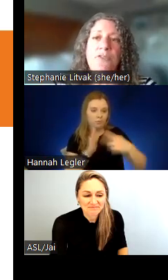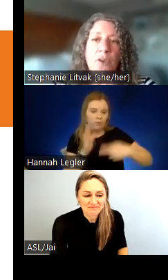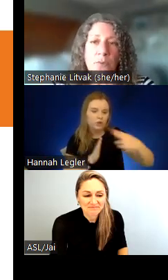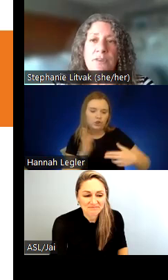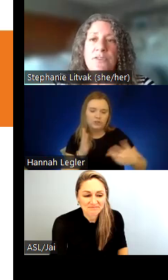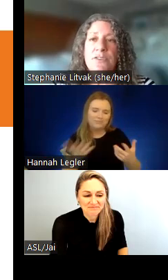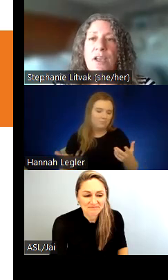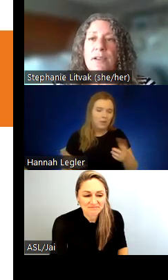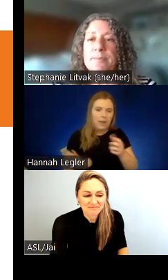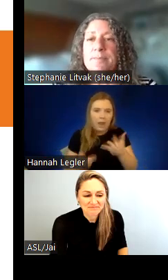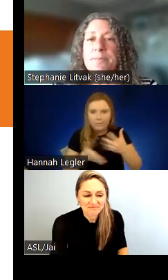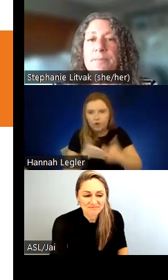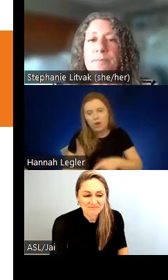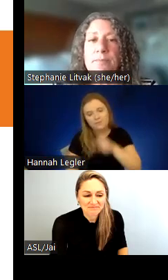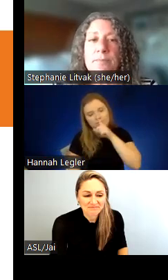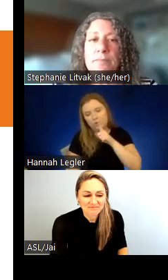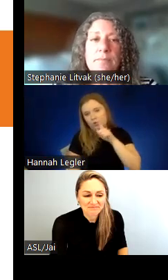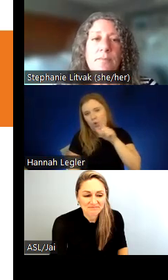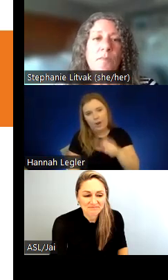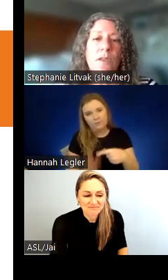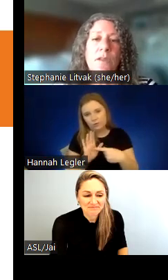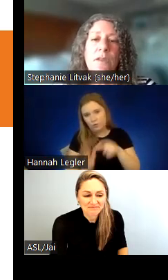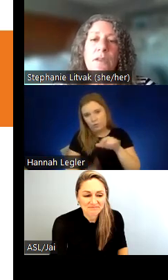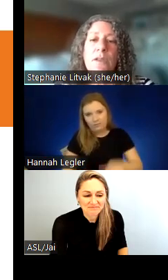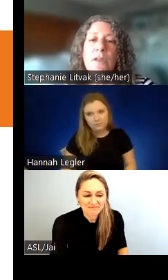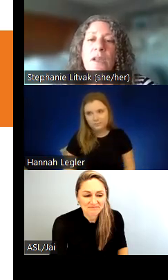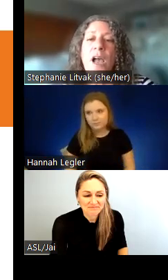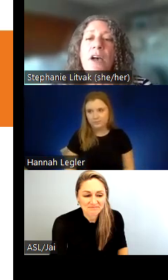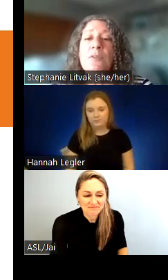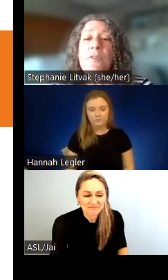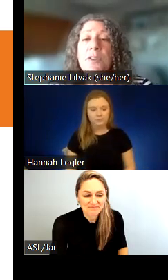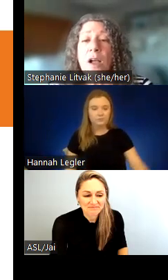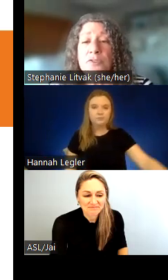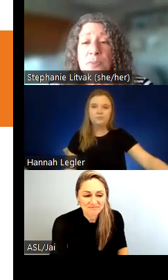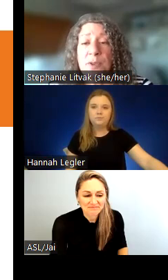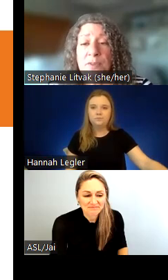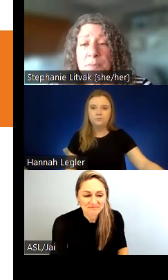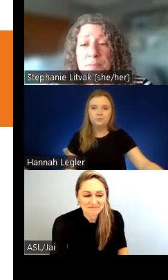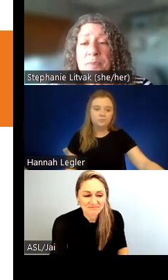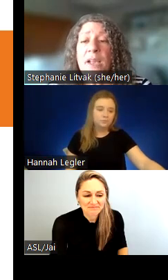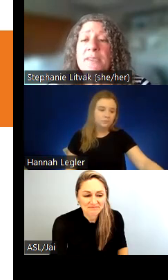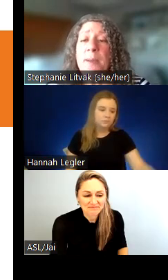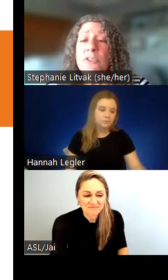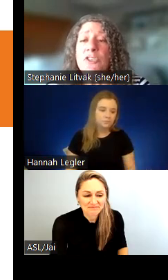You don't need to do that. How to avoid cost removal.